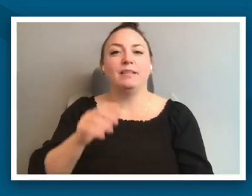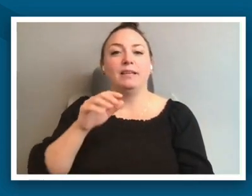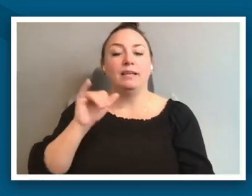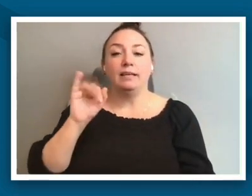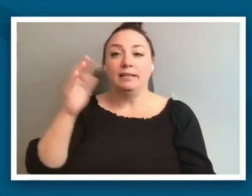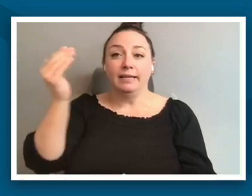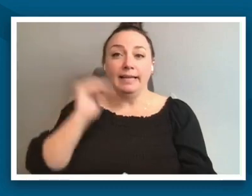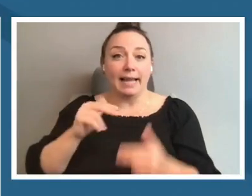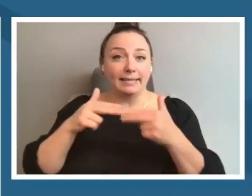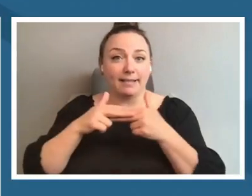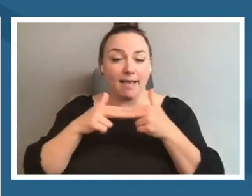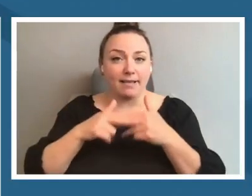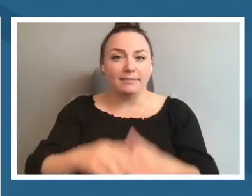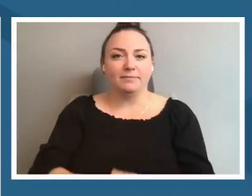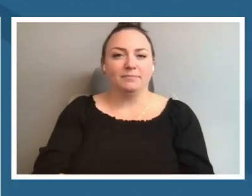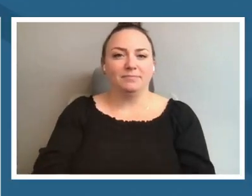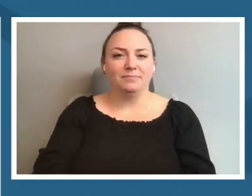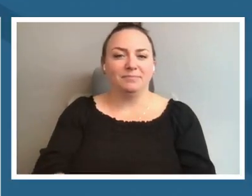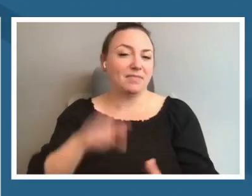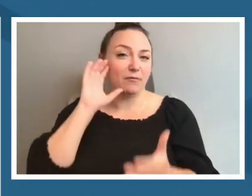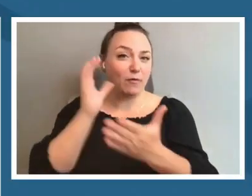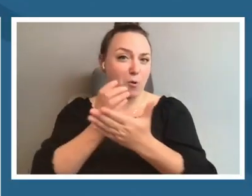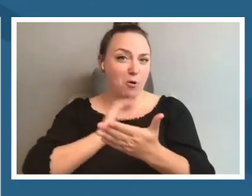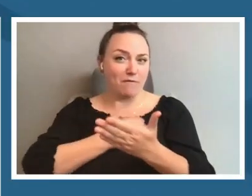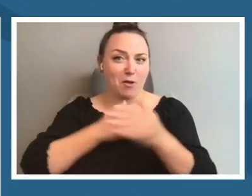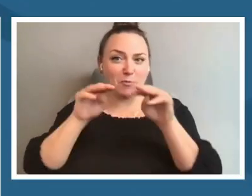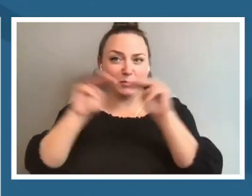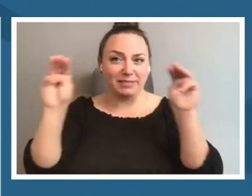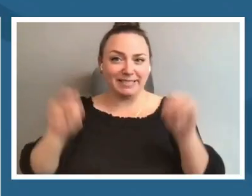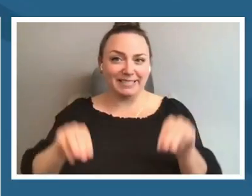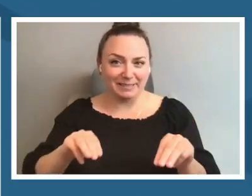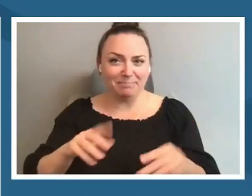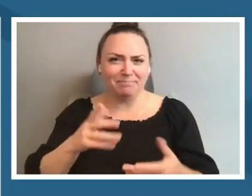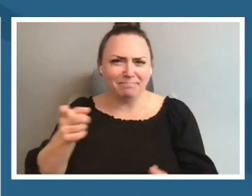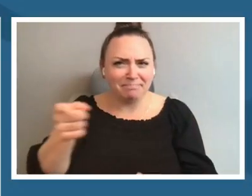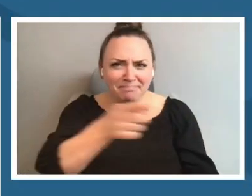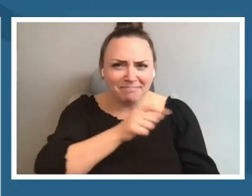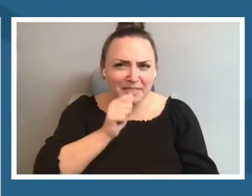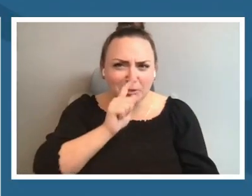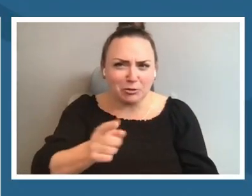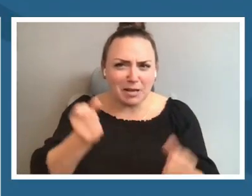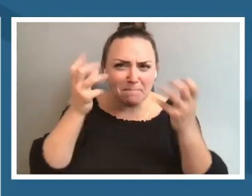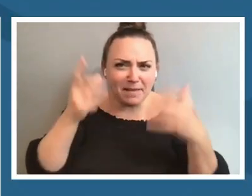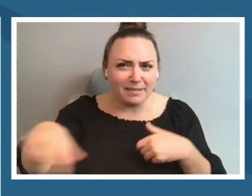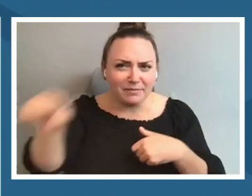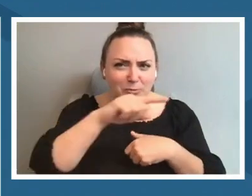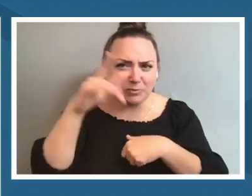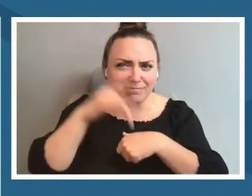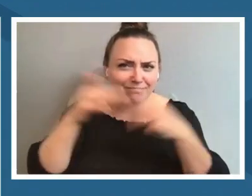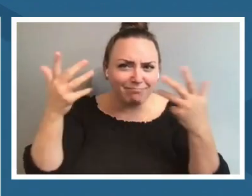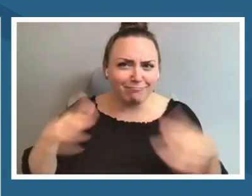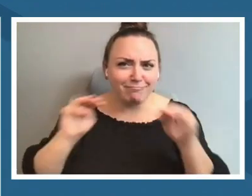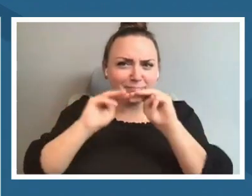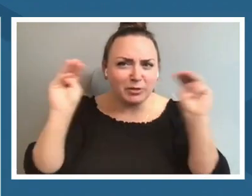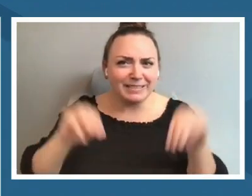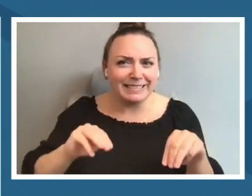have a photo of our museum i'm not sure how many of you out there